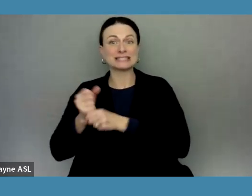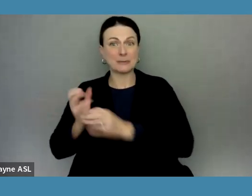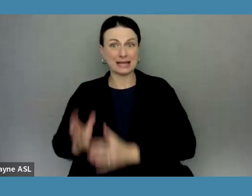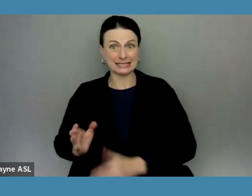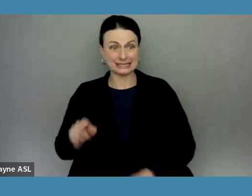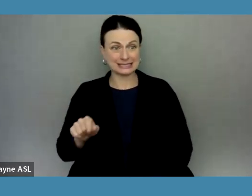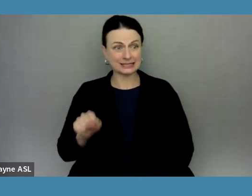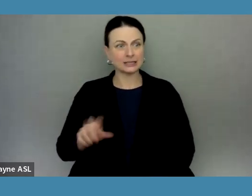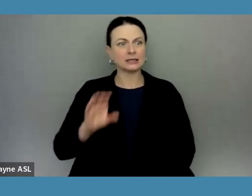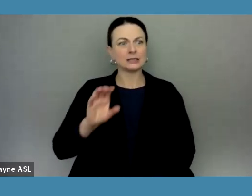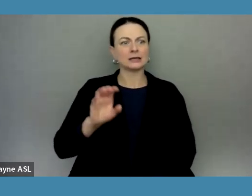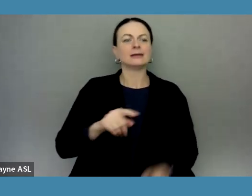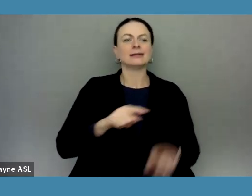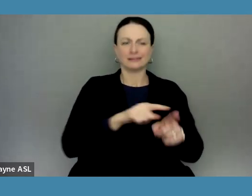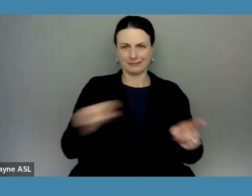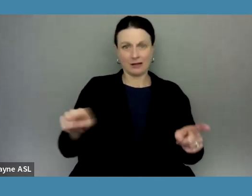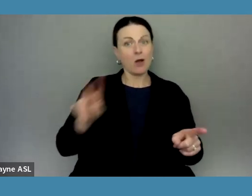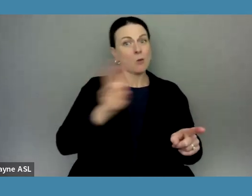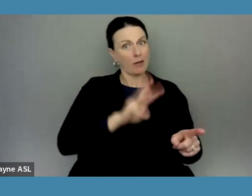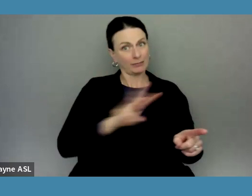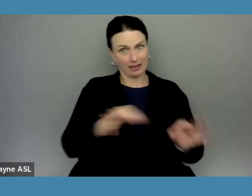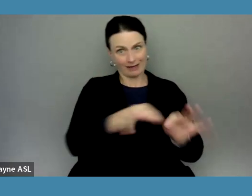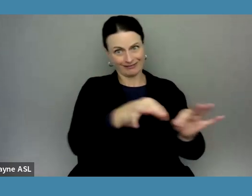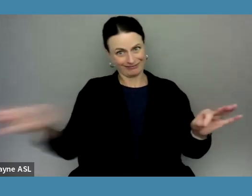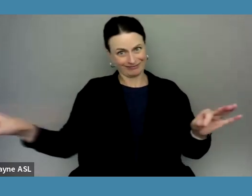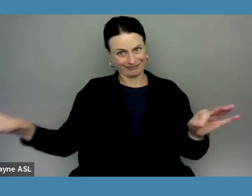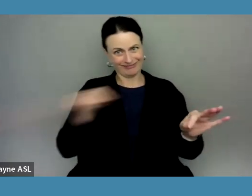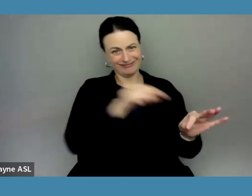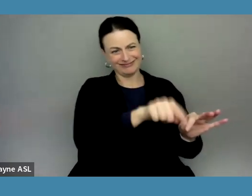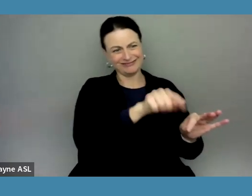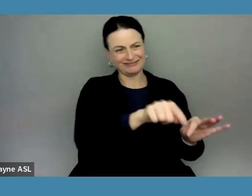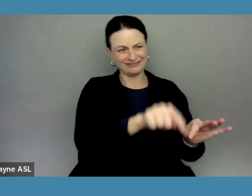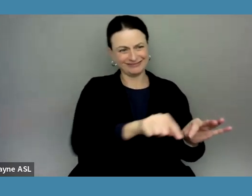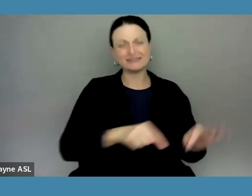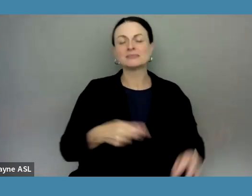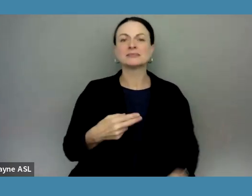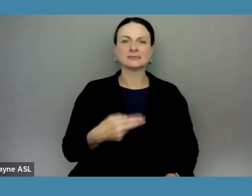https, flmedicaidmanagedcare.com/home/medicaidfairhearing.